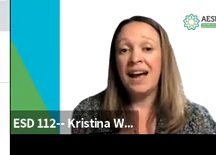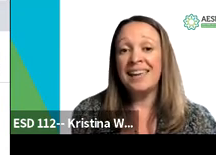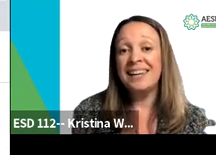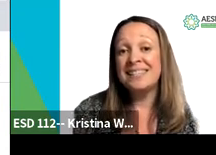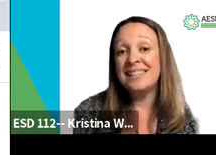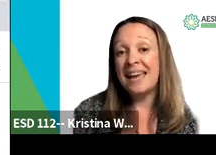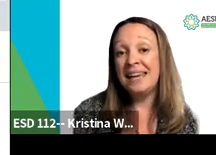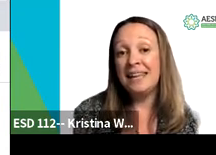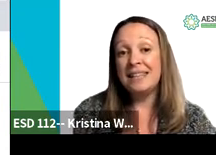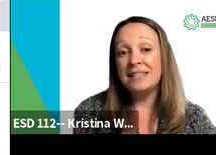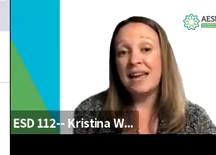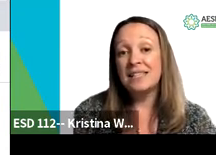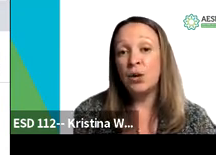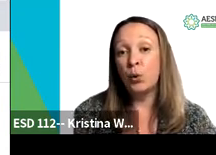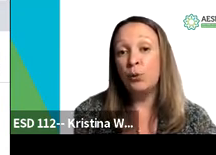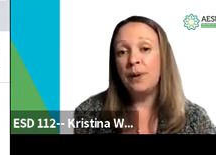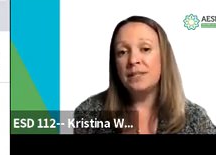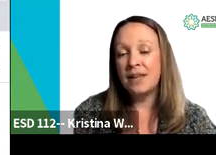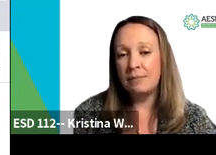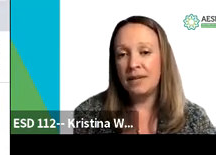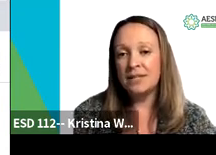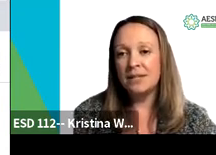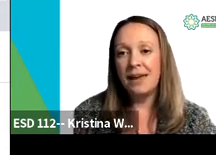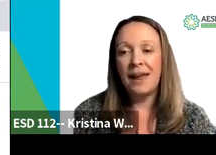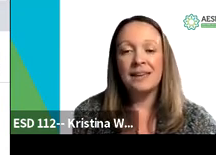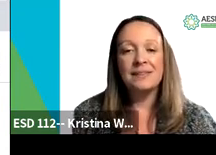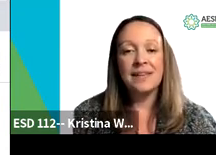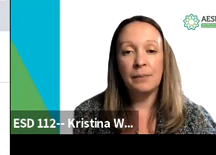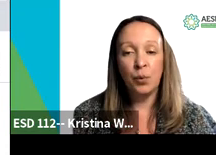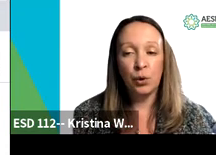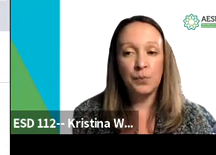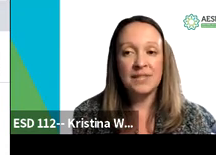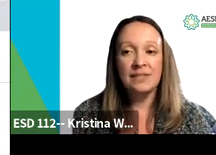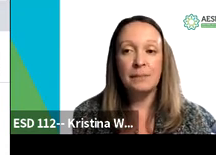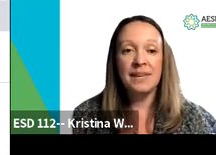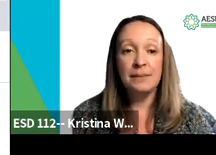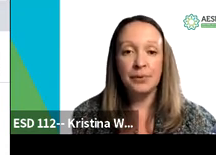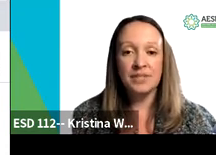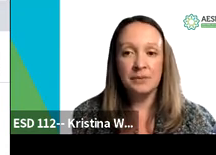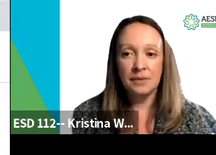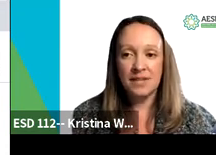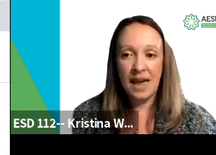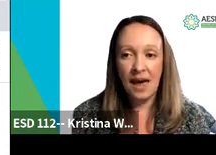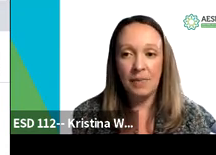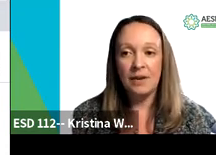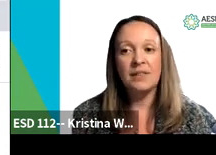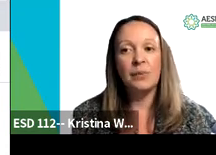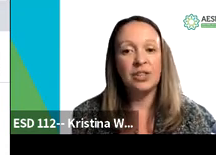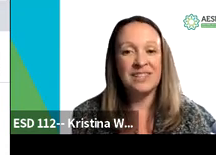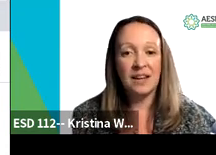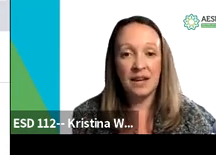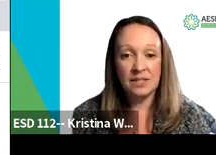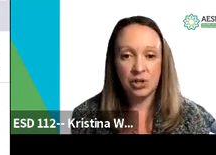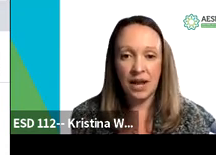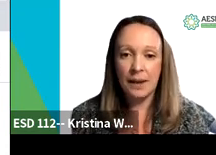ESD 112-- Kristina Wambold: I can assign this as a group assignment and I can set up groups in the People's tab that we looked at yesterday.